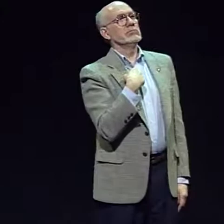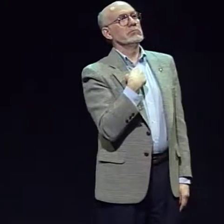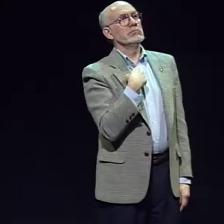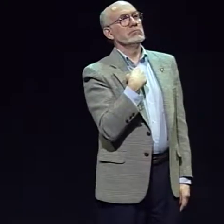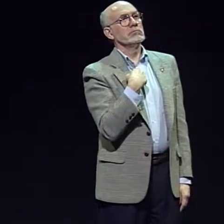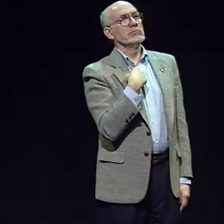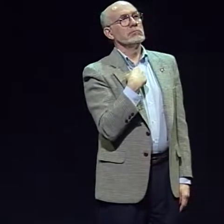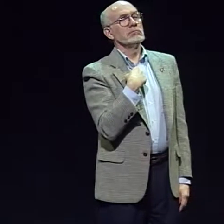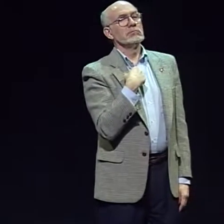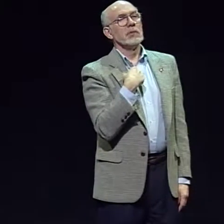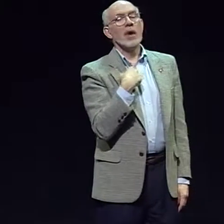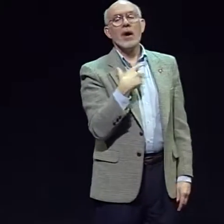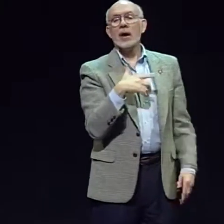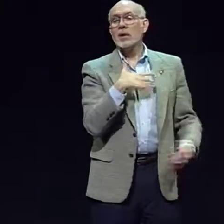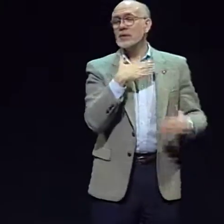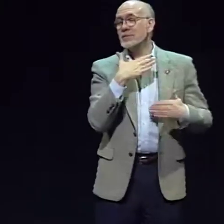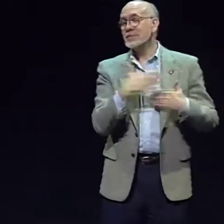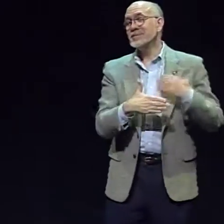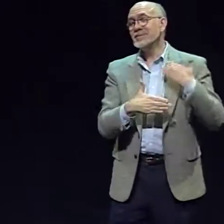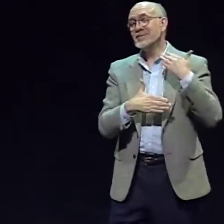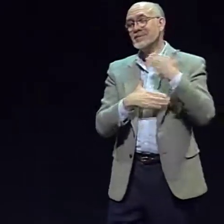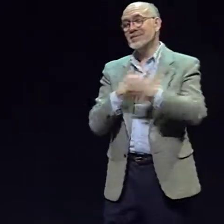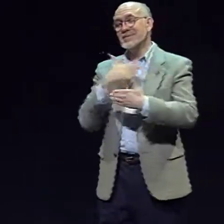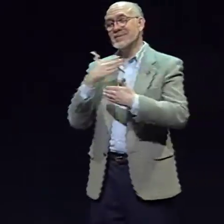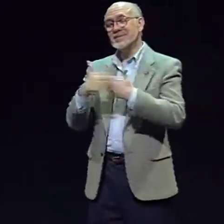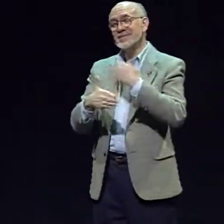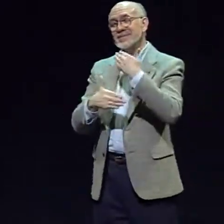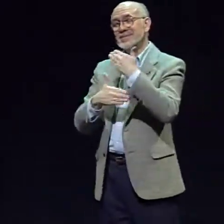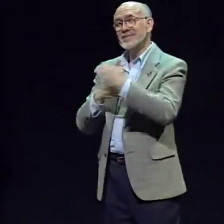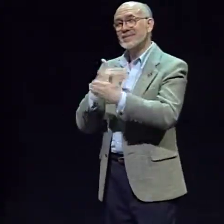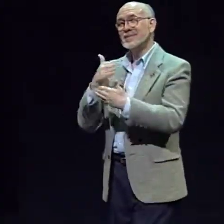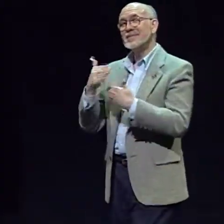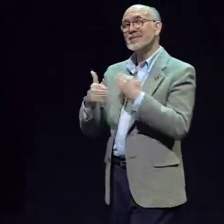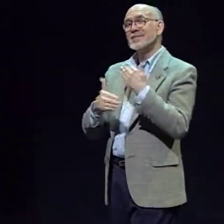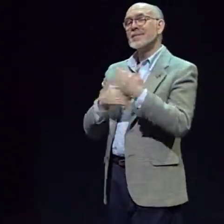AND I STOOD THERE AND LEARNED THAT I